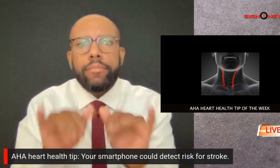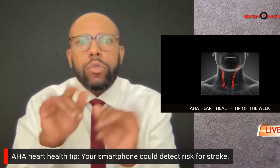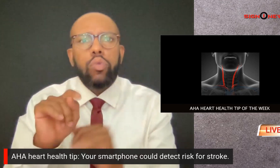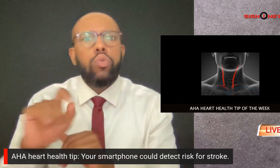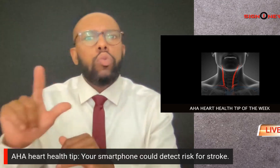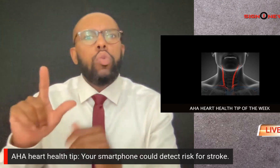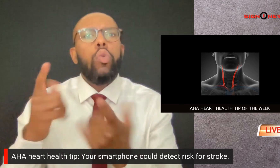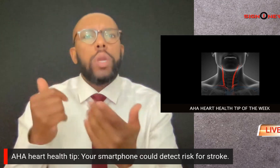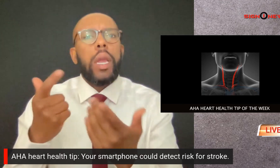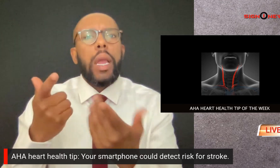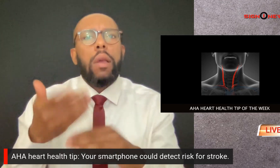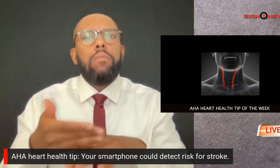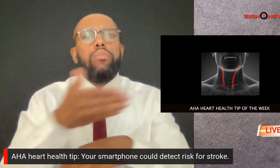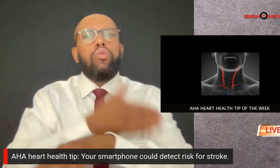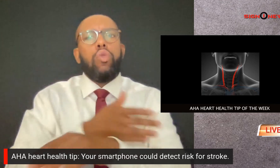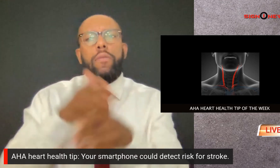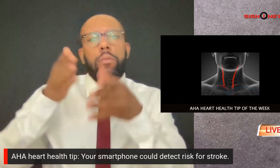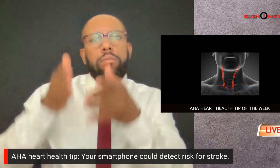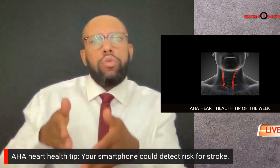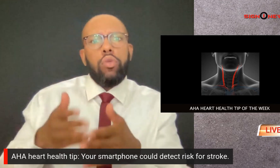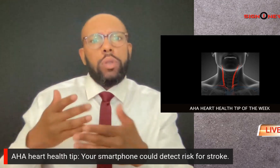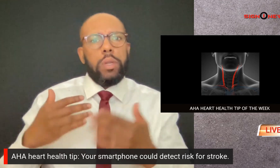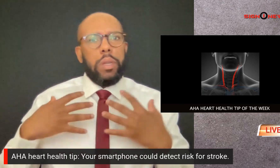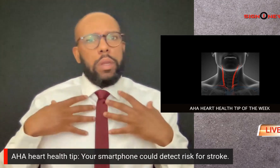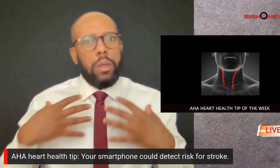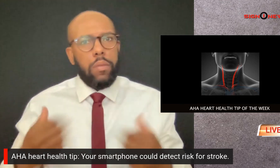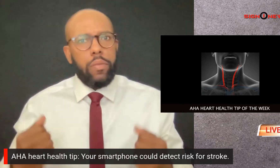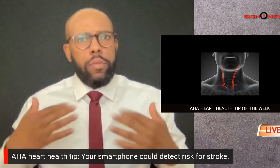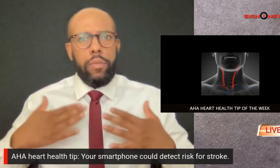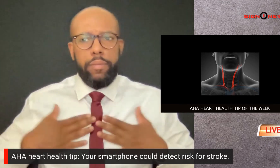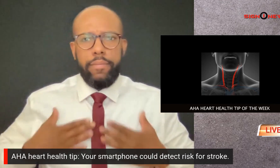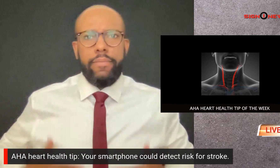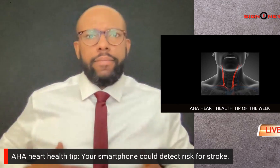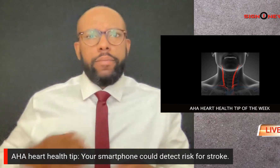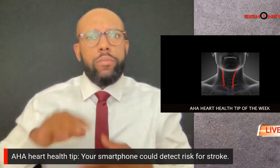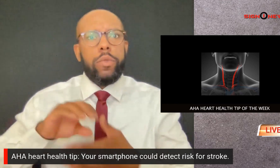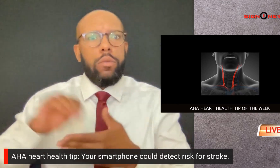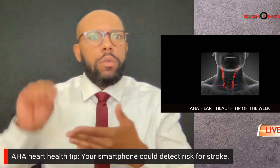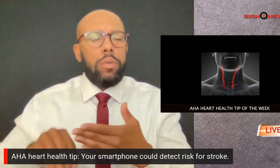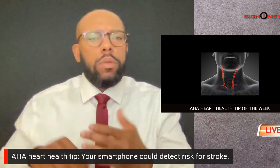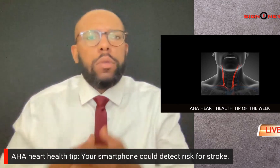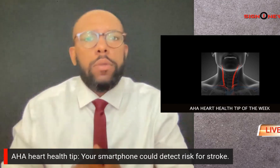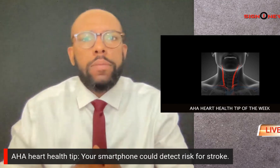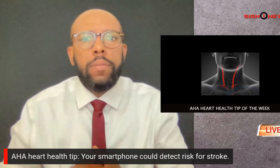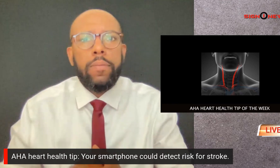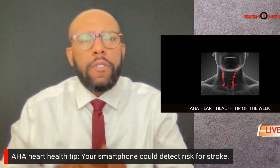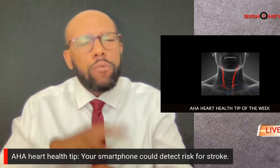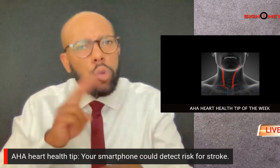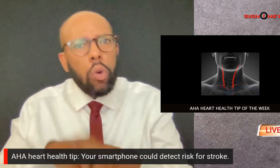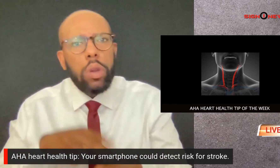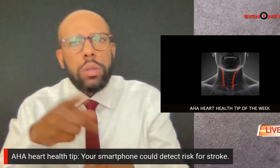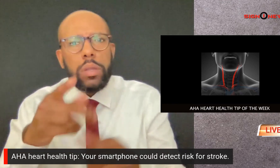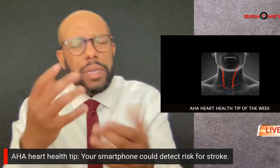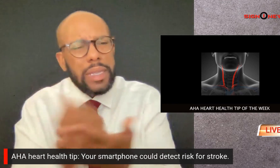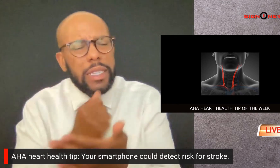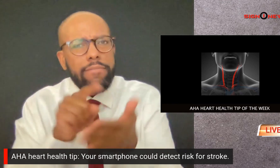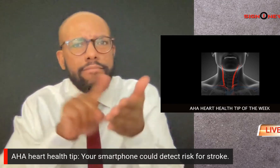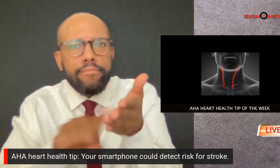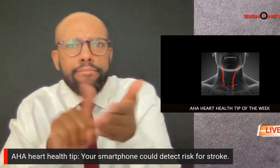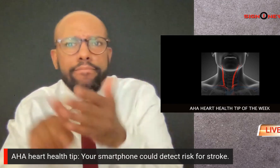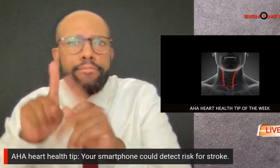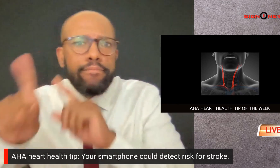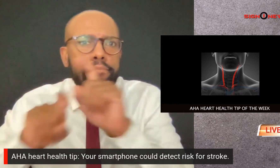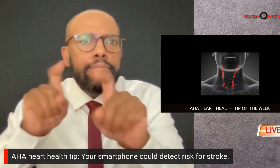be an early screening tool to help improve patient outcomes of course more research is